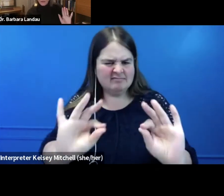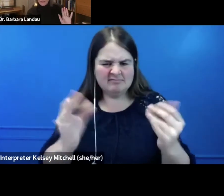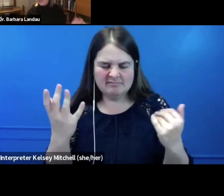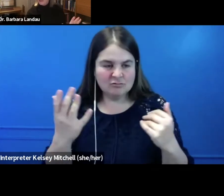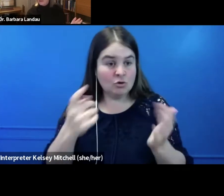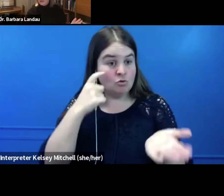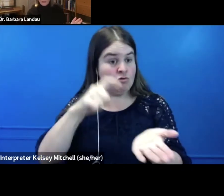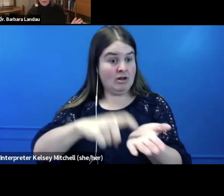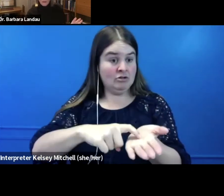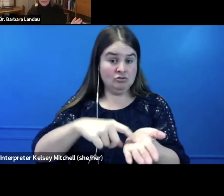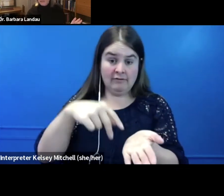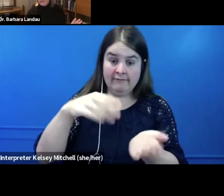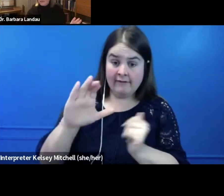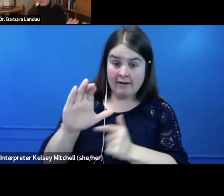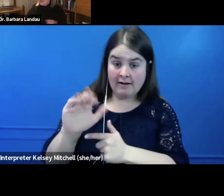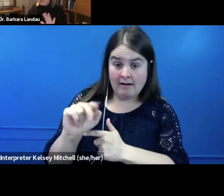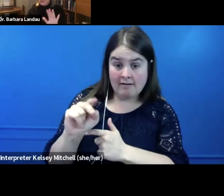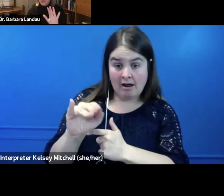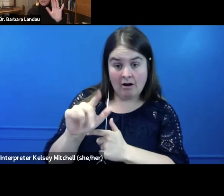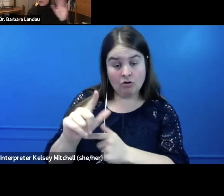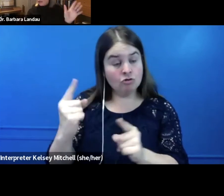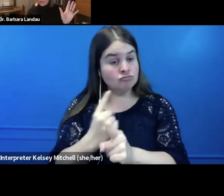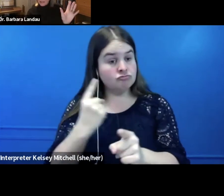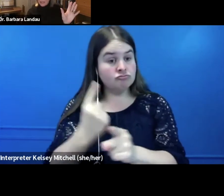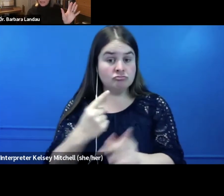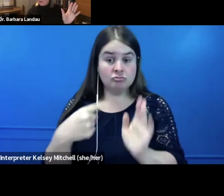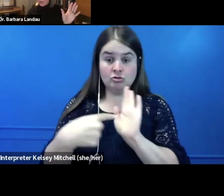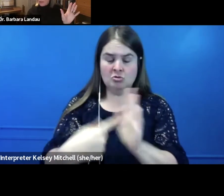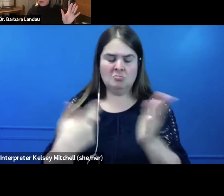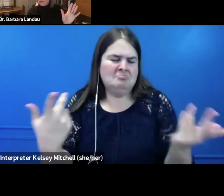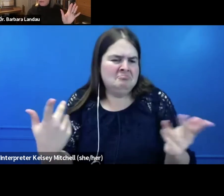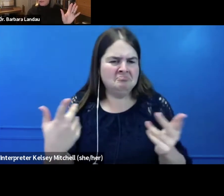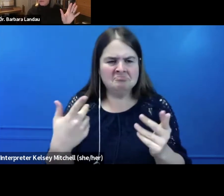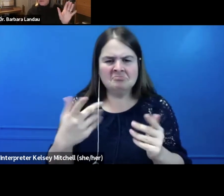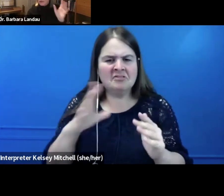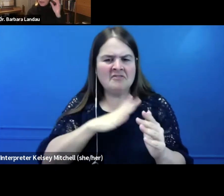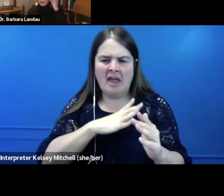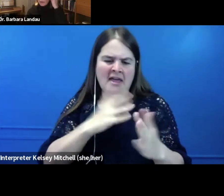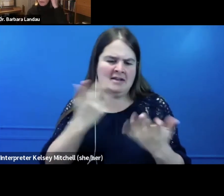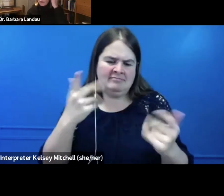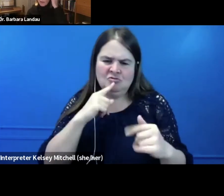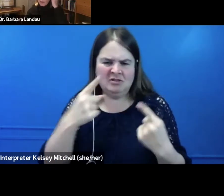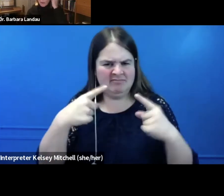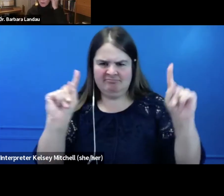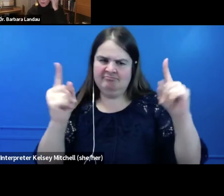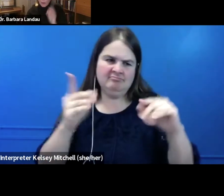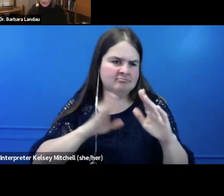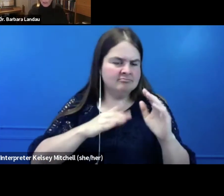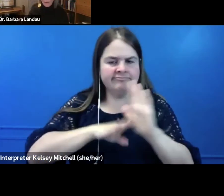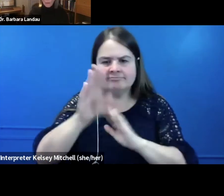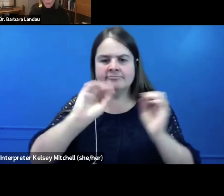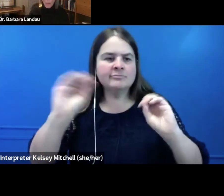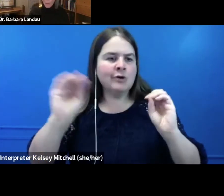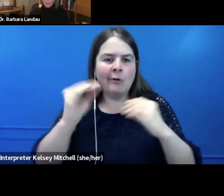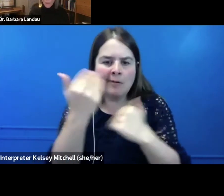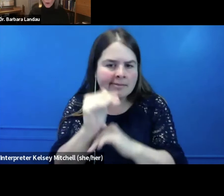canonical oriented objects is totally at ceiling by the time the children the